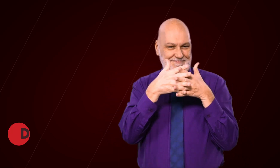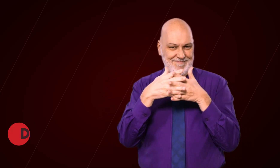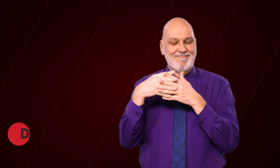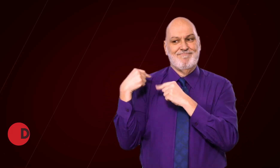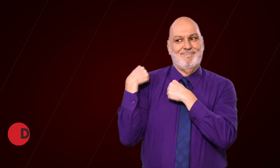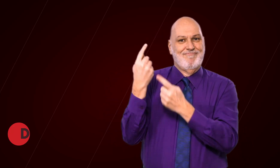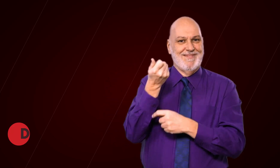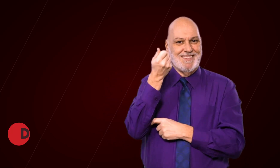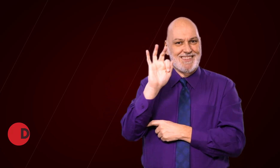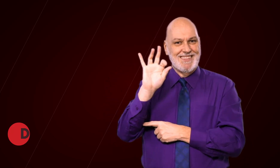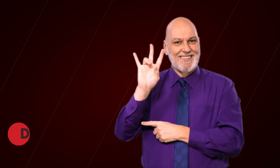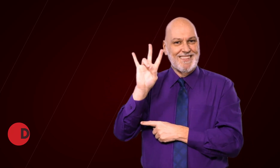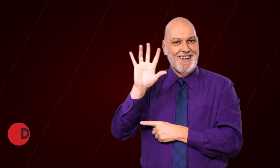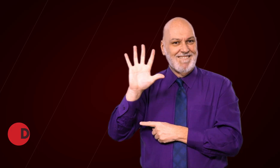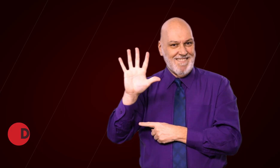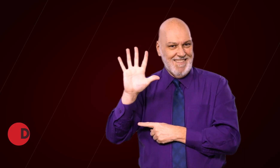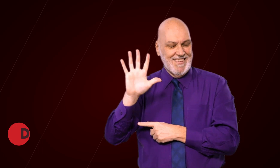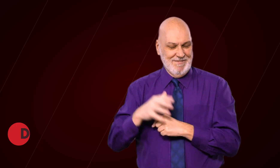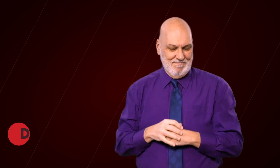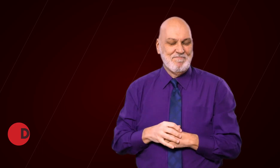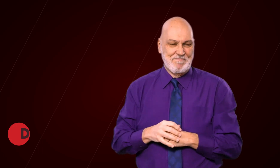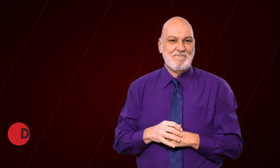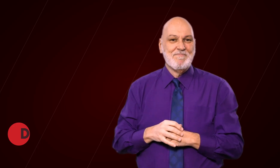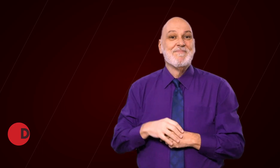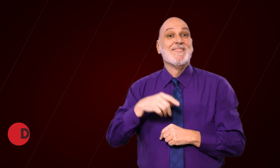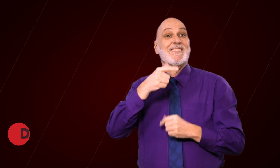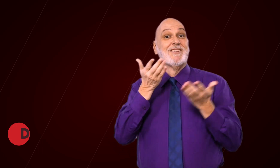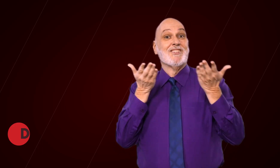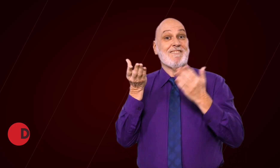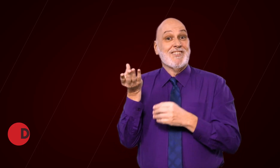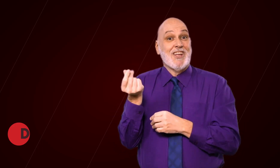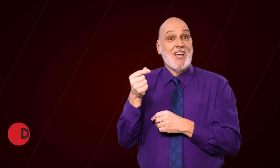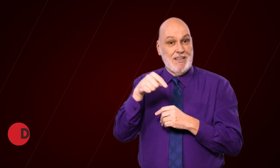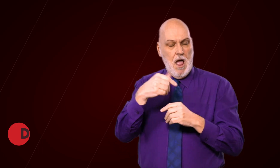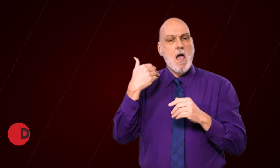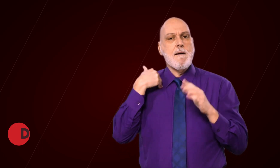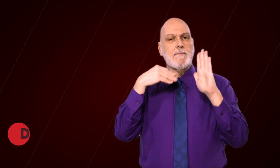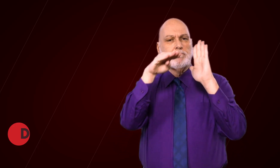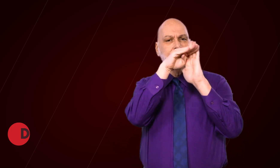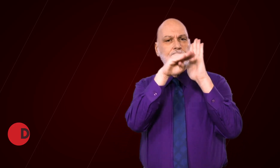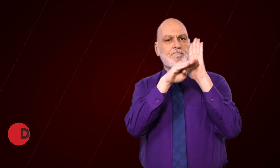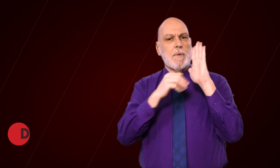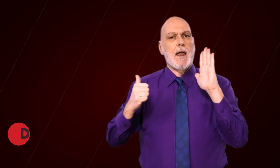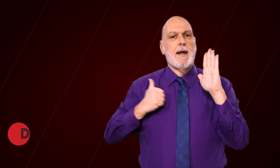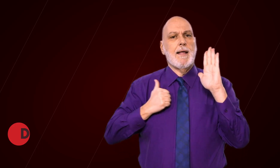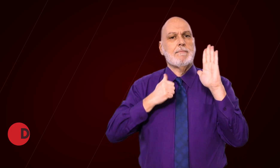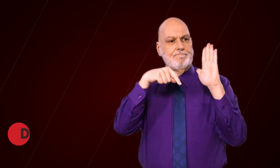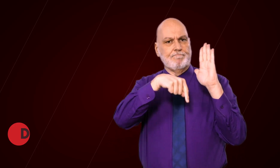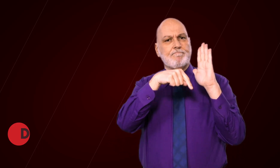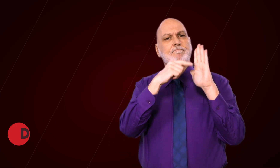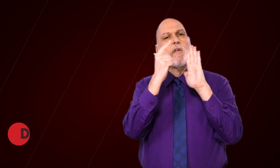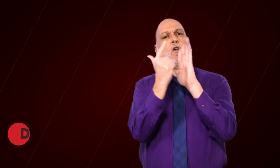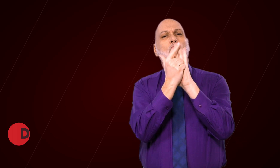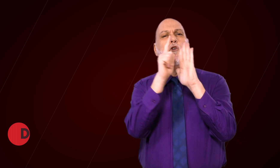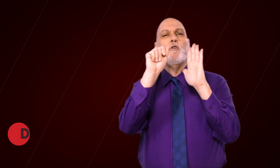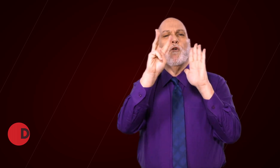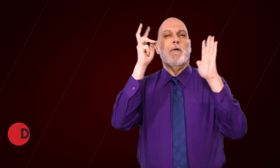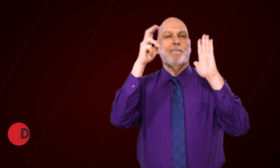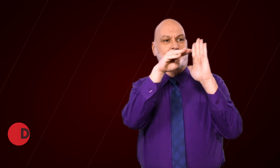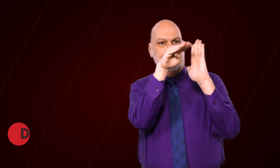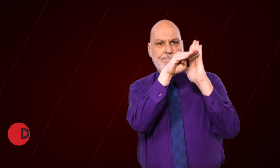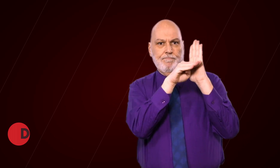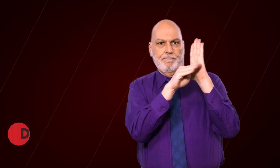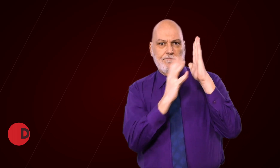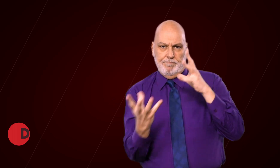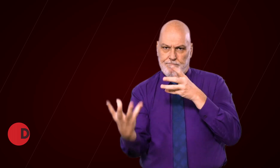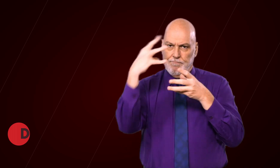Hearing dogs have been in the US since 1975.